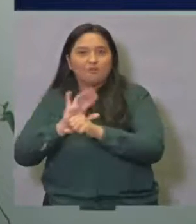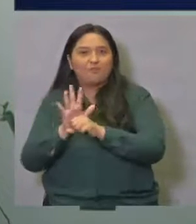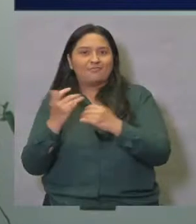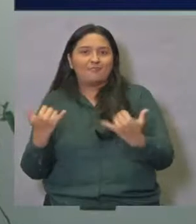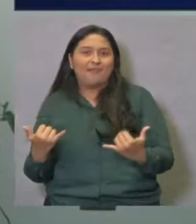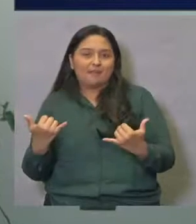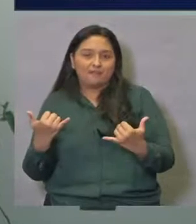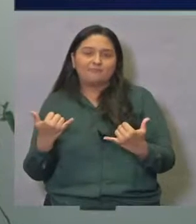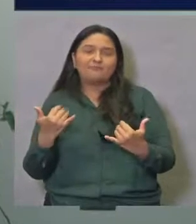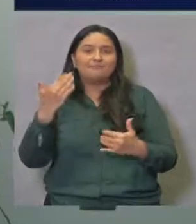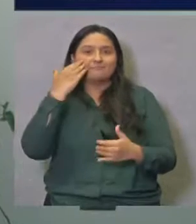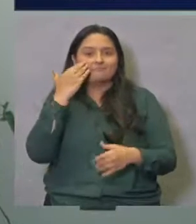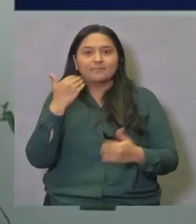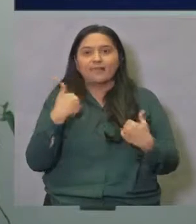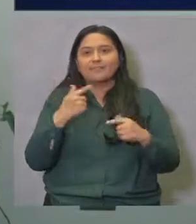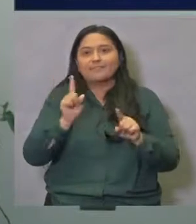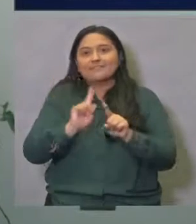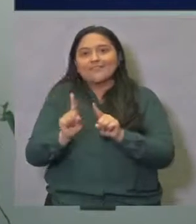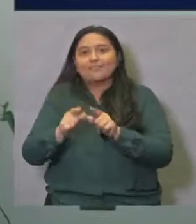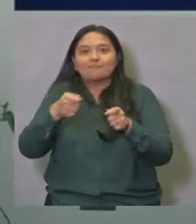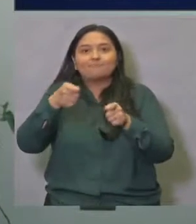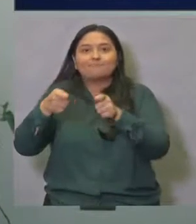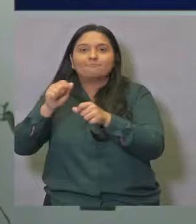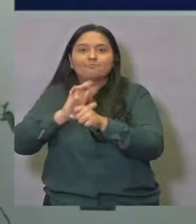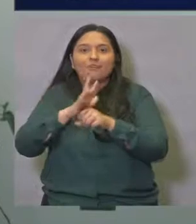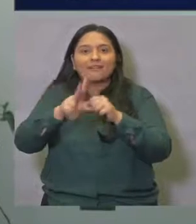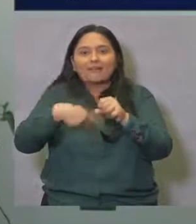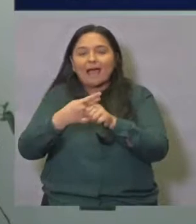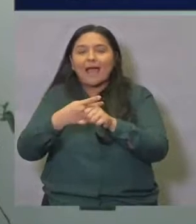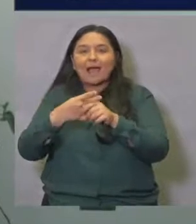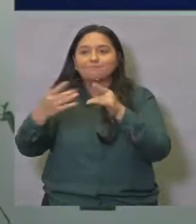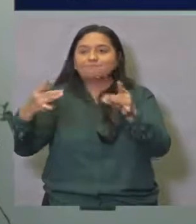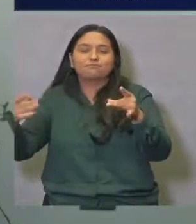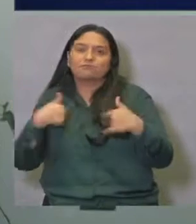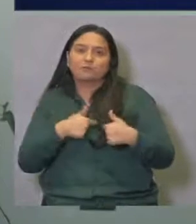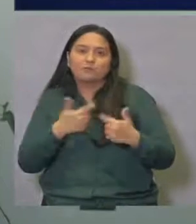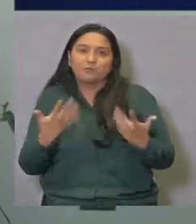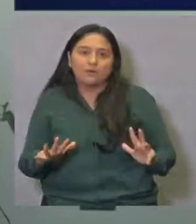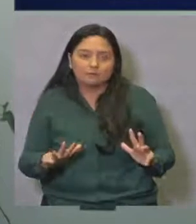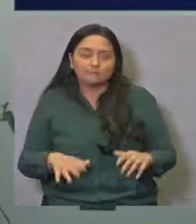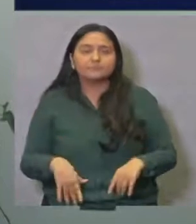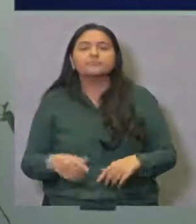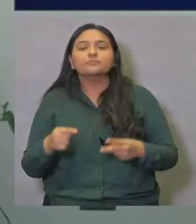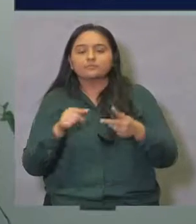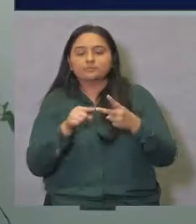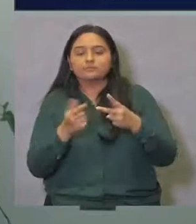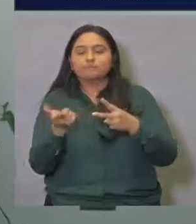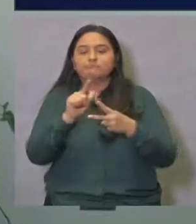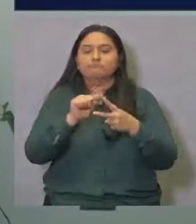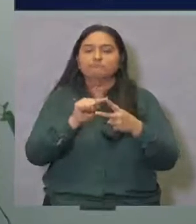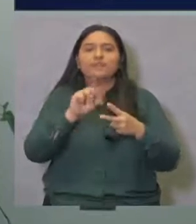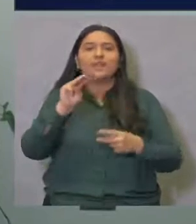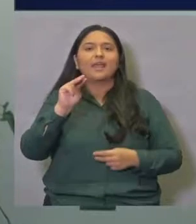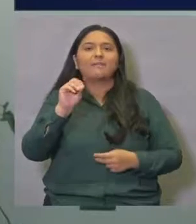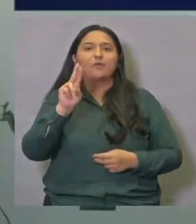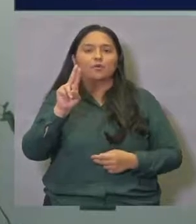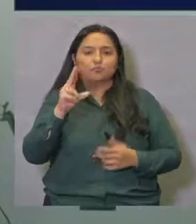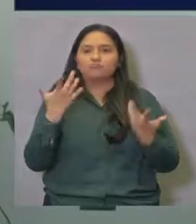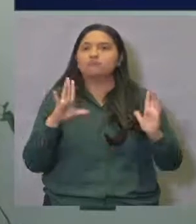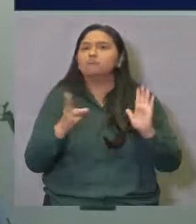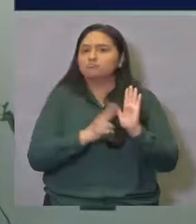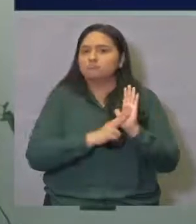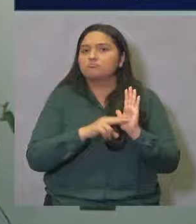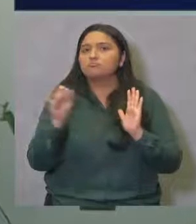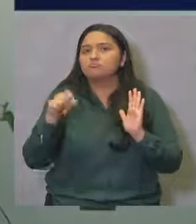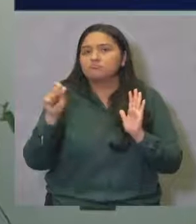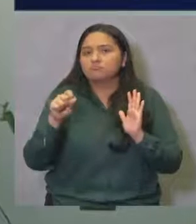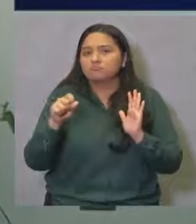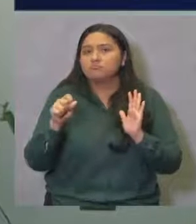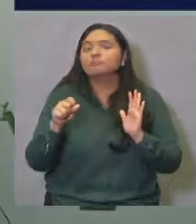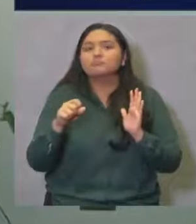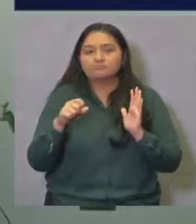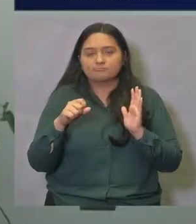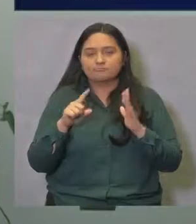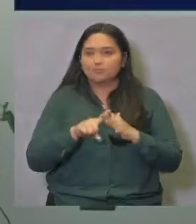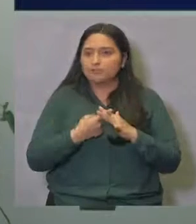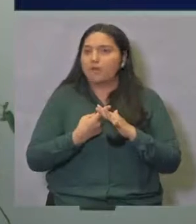CASES DURING A TIME WHEN WE HAVE